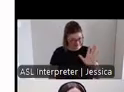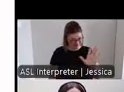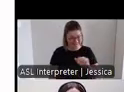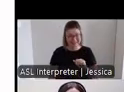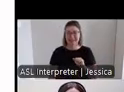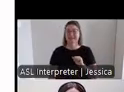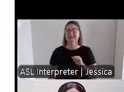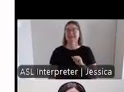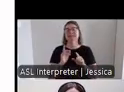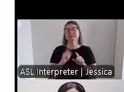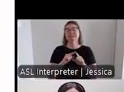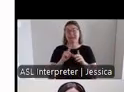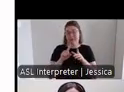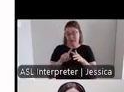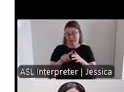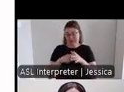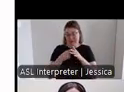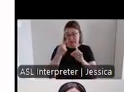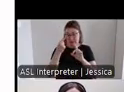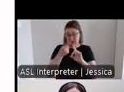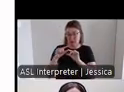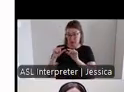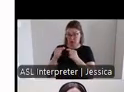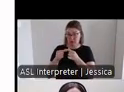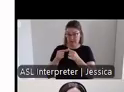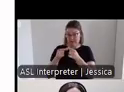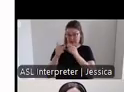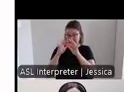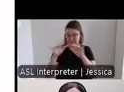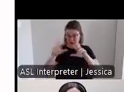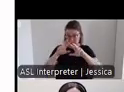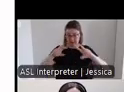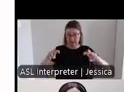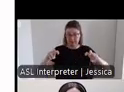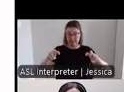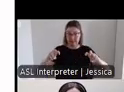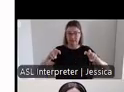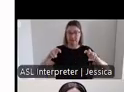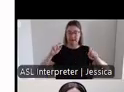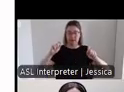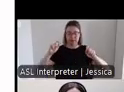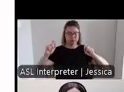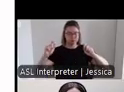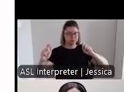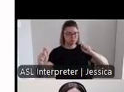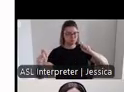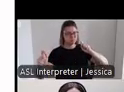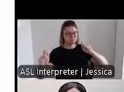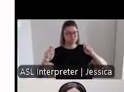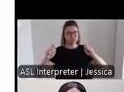The initial goals of the group-- to complete a diversity audit-- changed and evolved a lot during the first months,